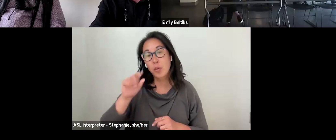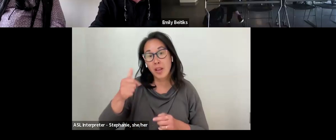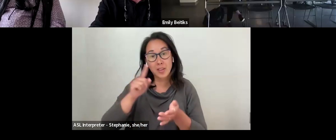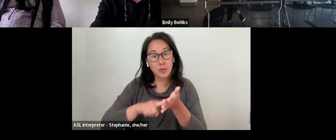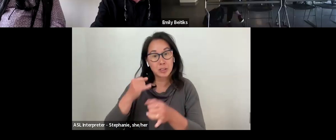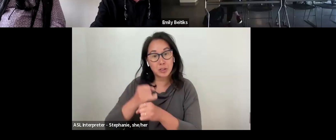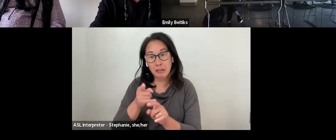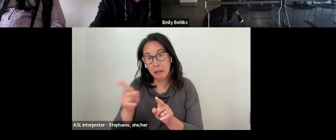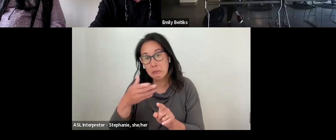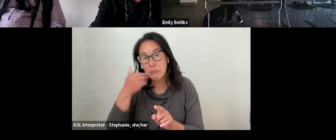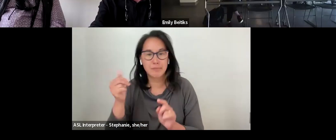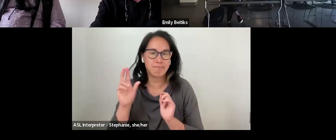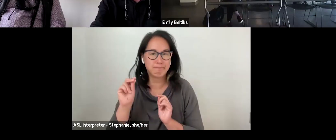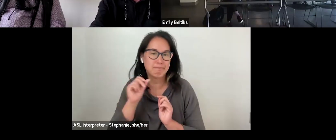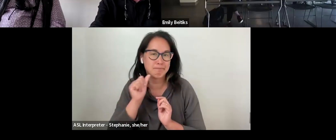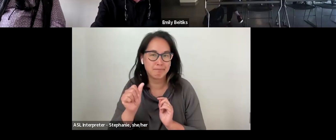Is no. None of them do.